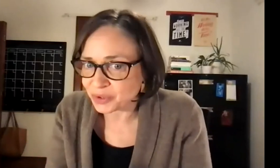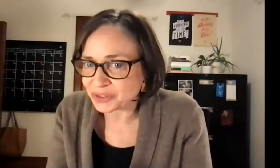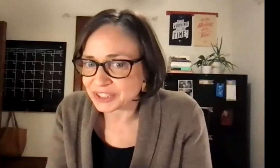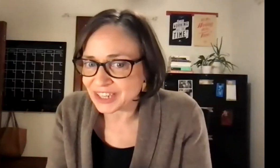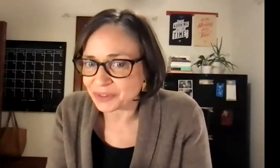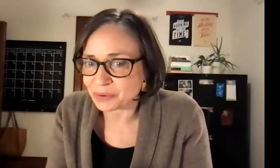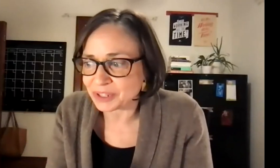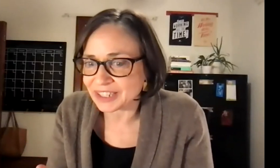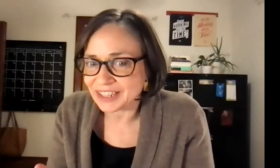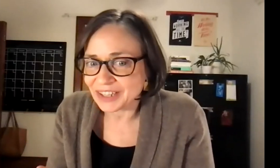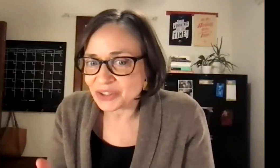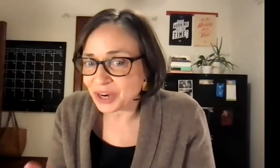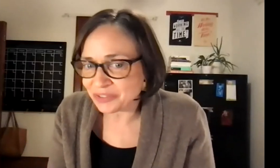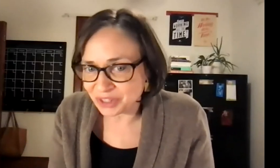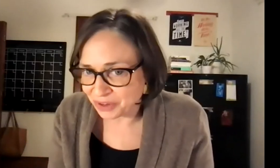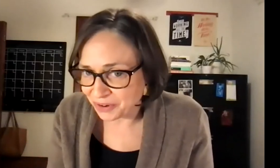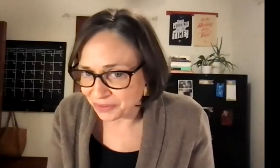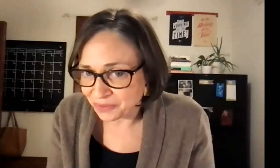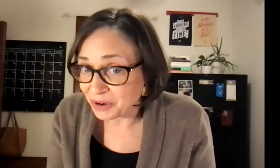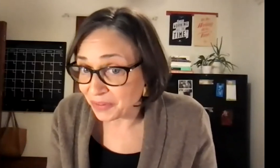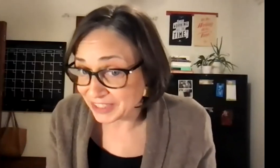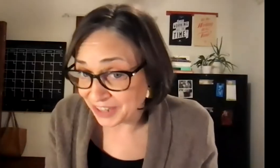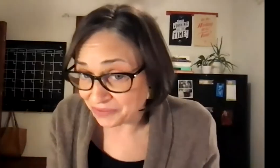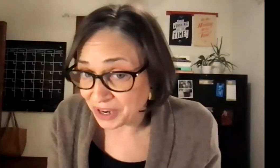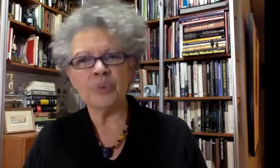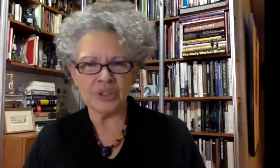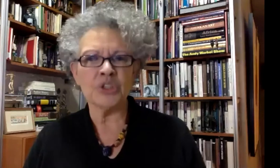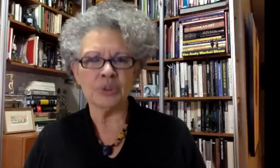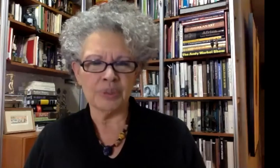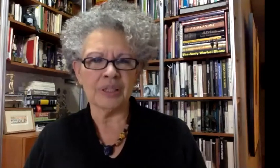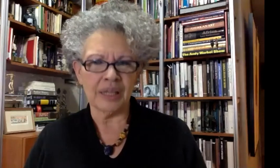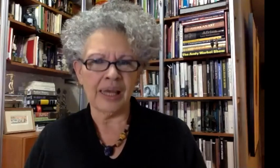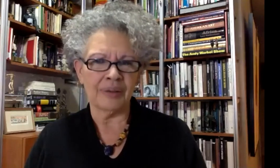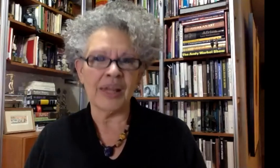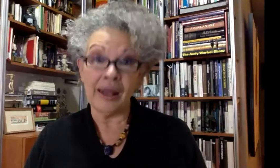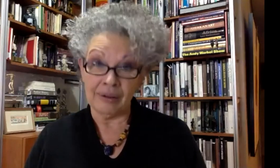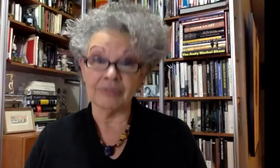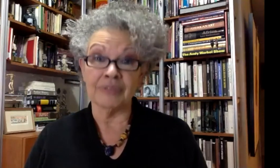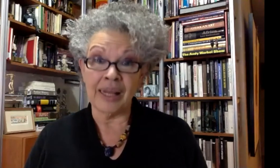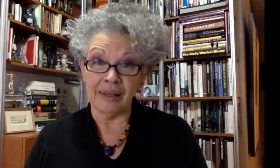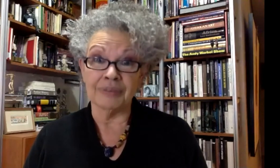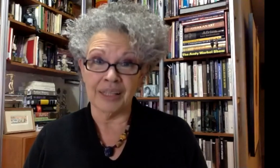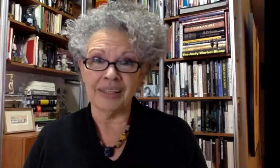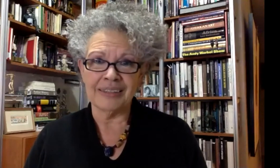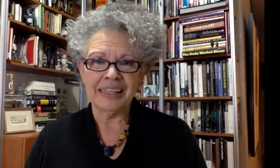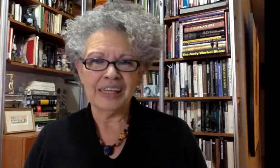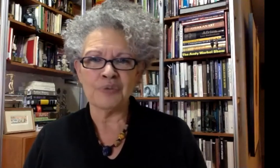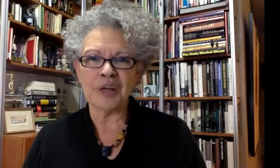Why are people so intimidated by Black men Please don't tell me that you have Black friends Police out here feeling they're invincible Do killings